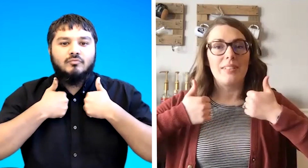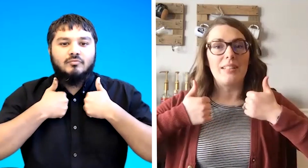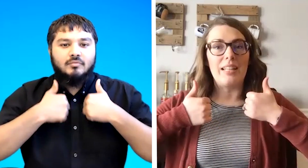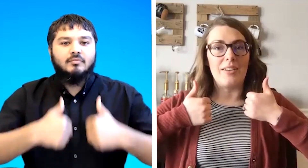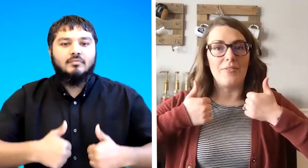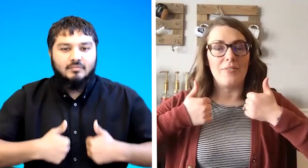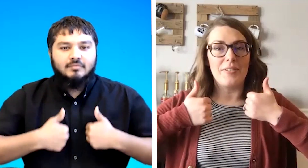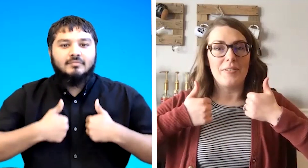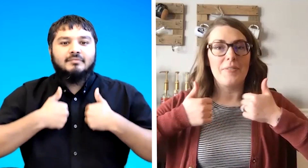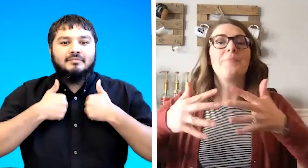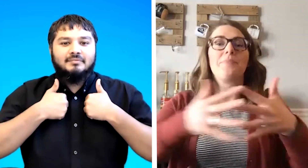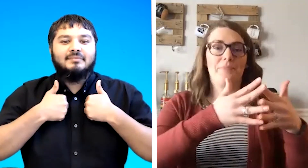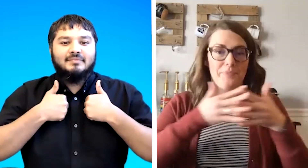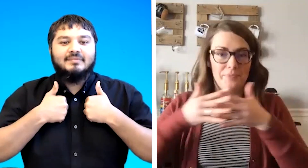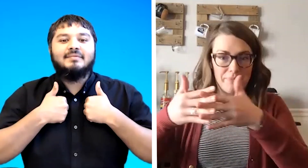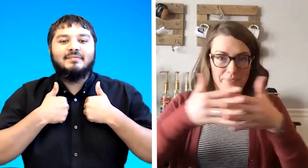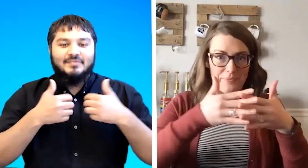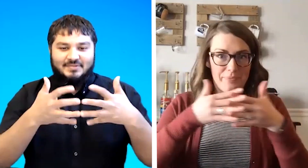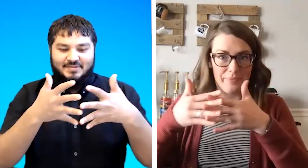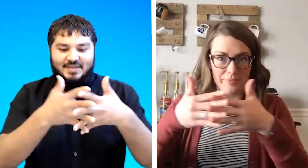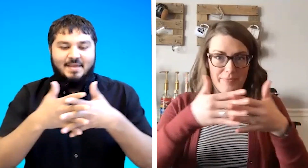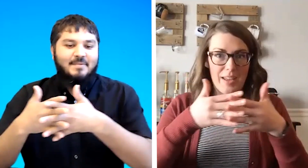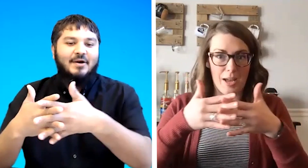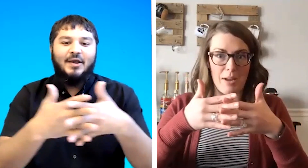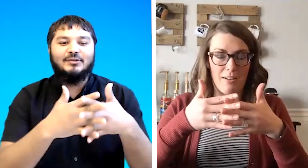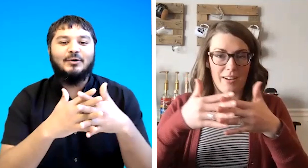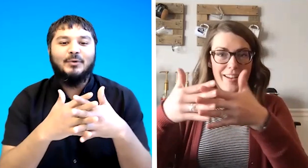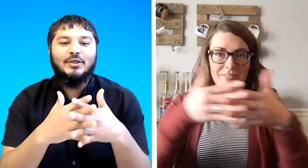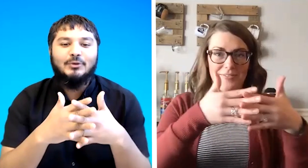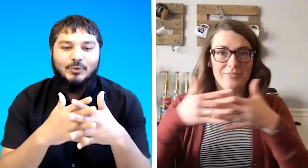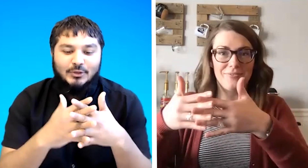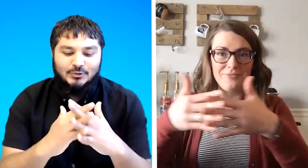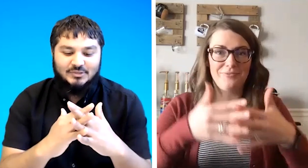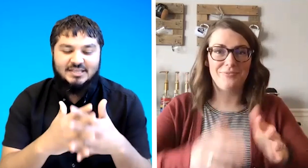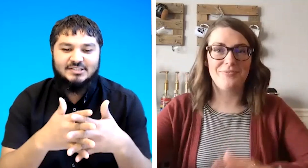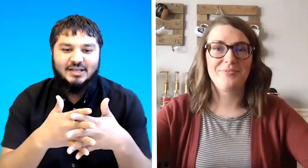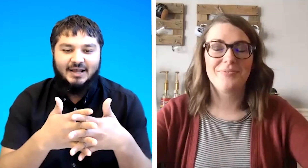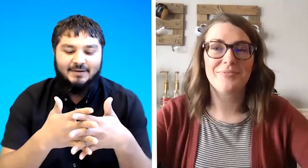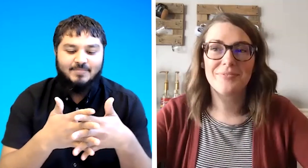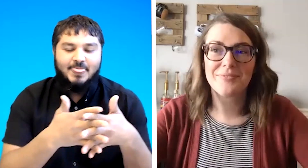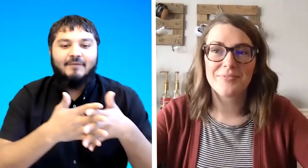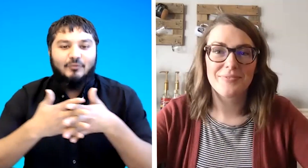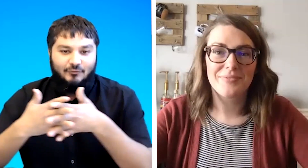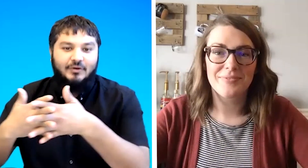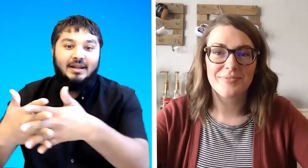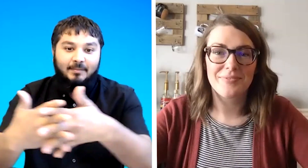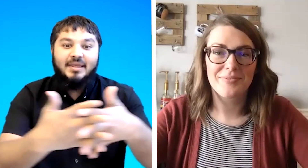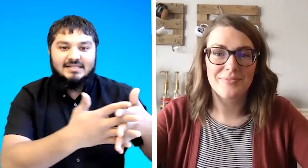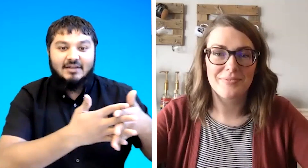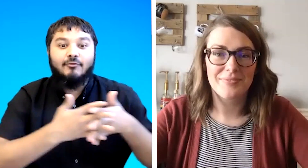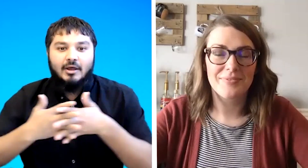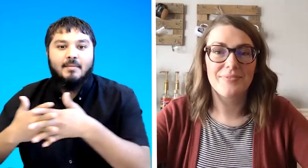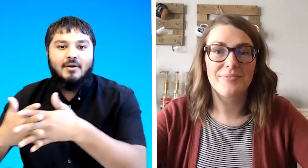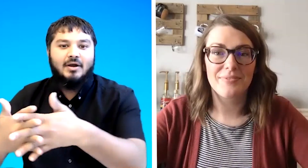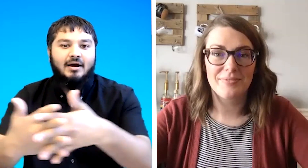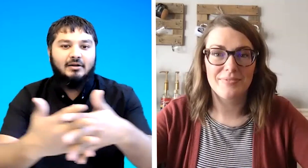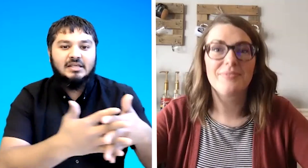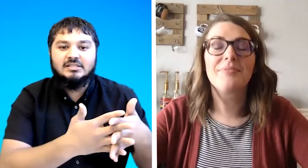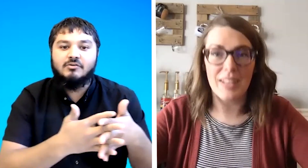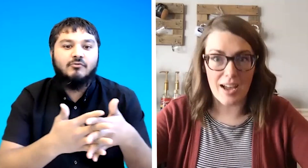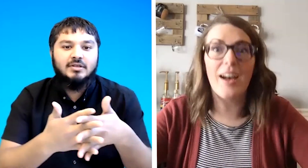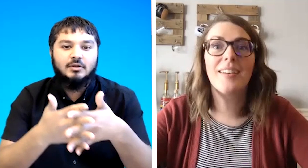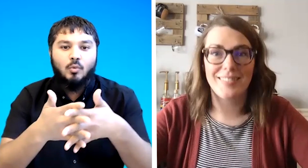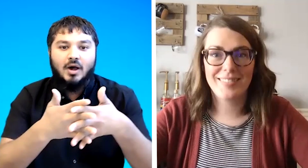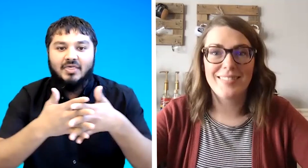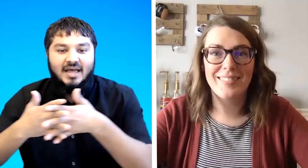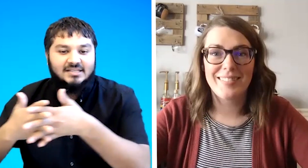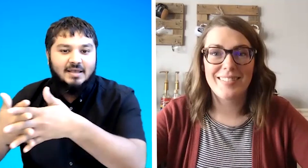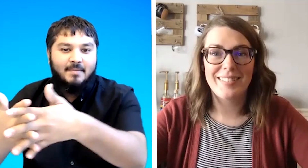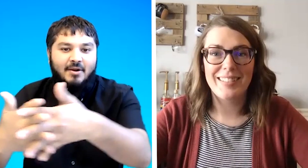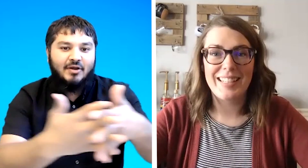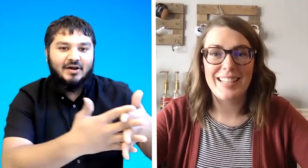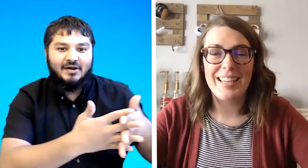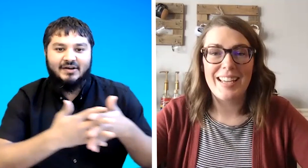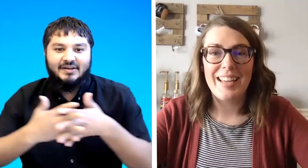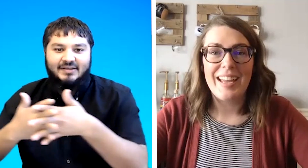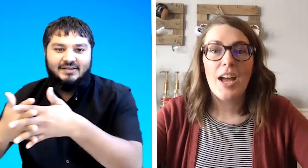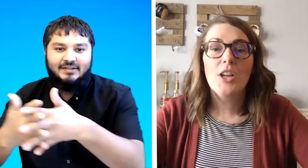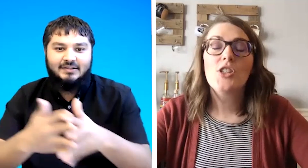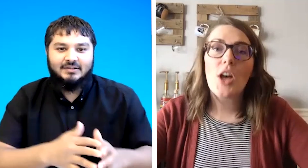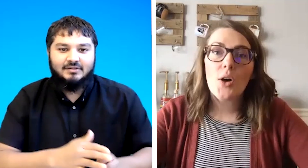live america we we use this sign in bsn for america is there a reason why that's america so